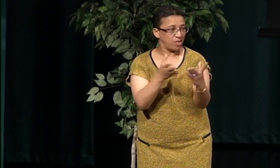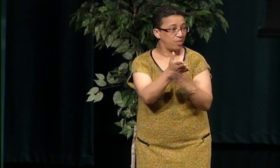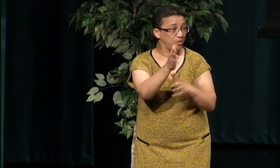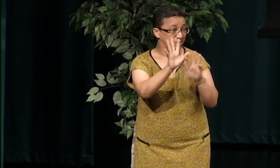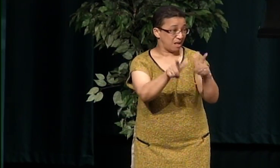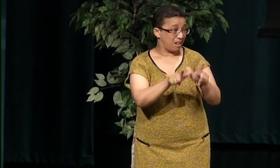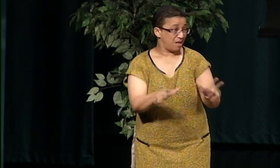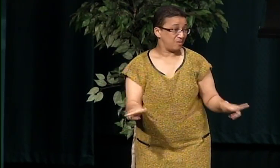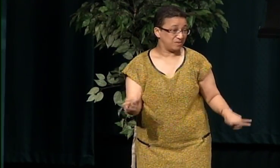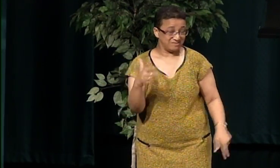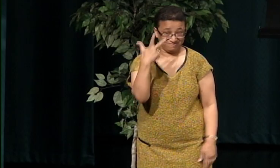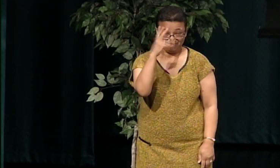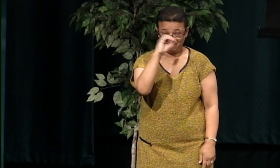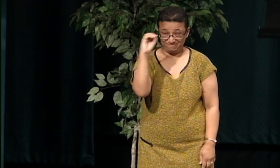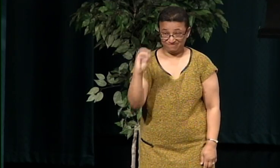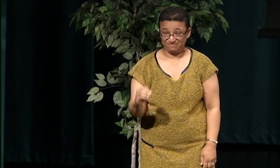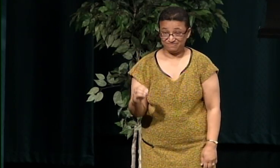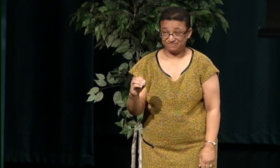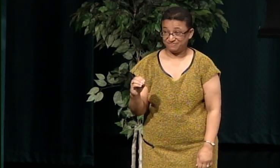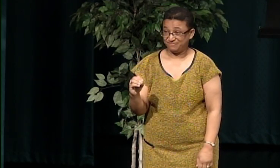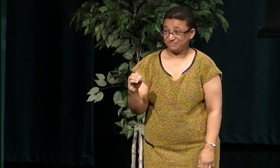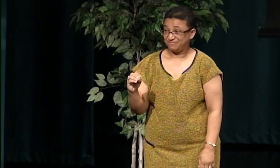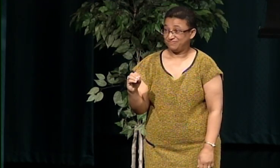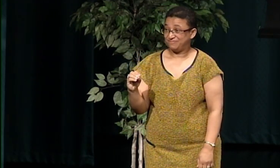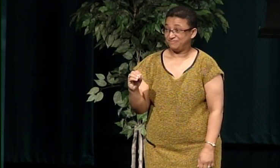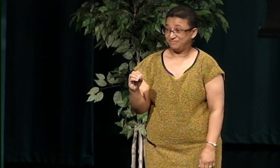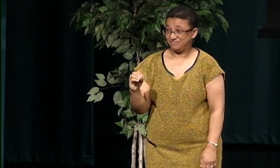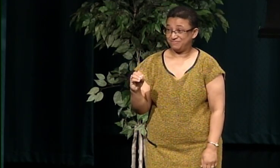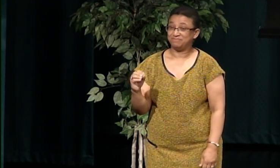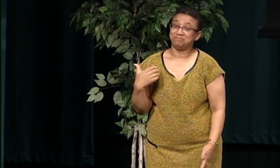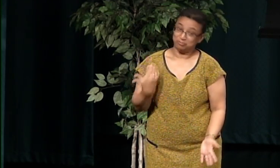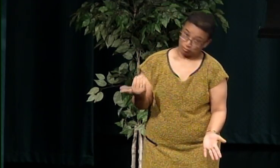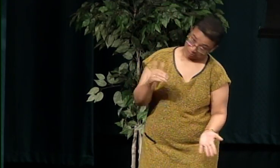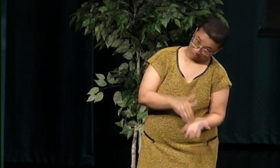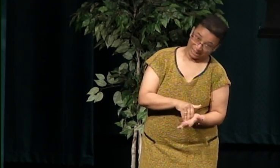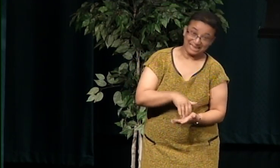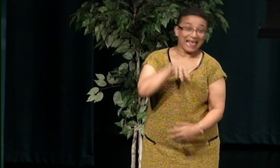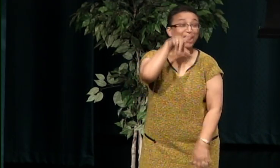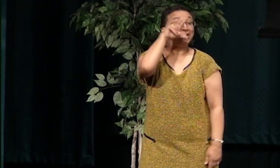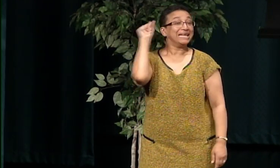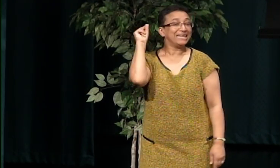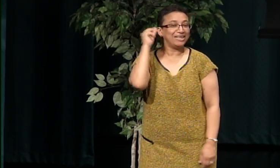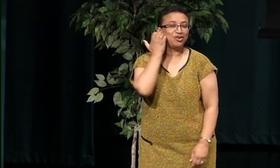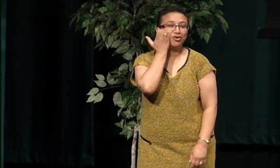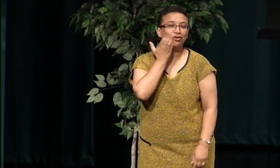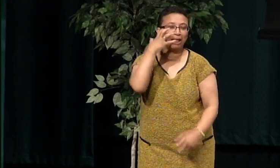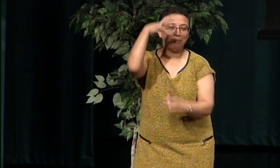which means they're getting accessible education. Okay, and I repeat